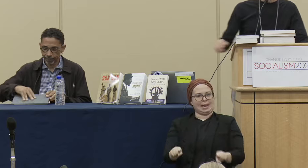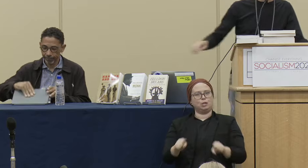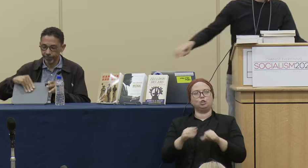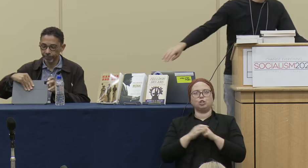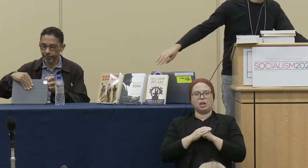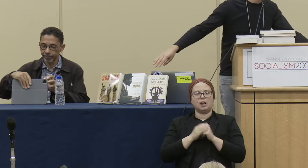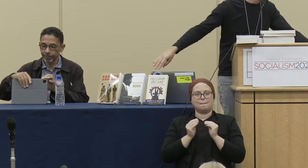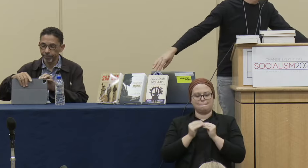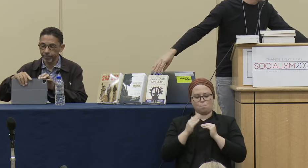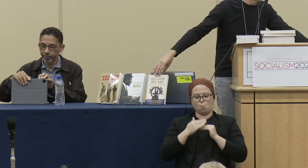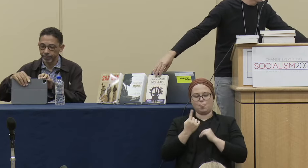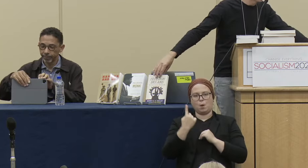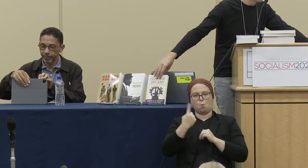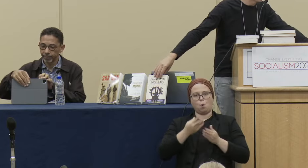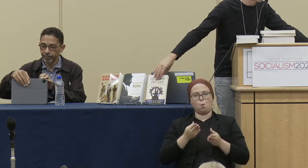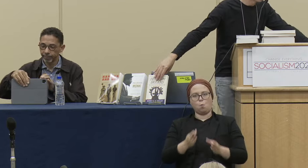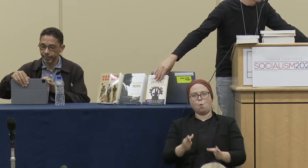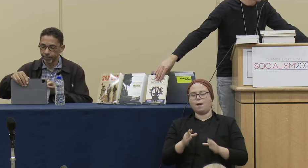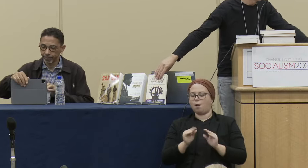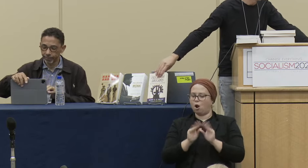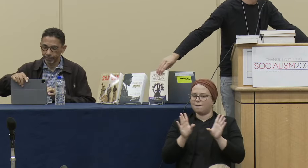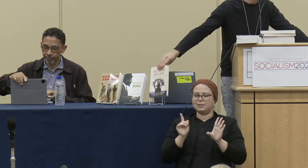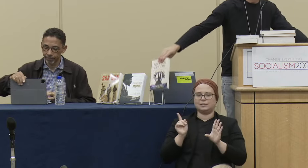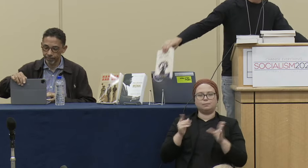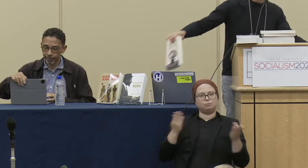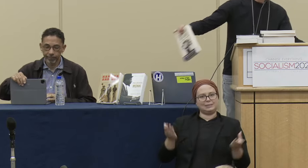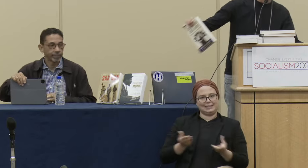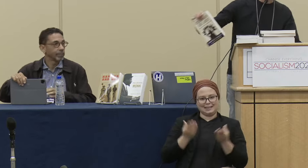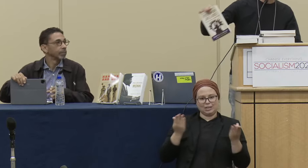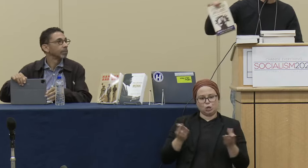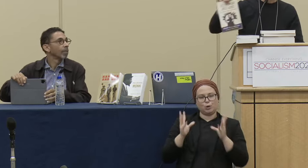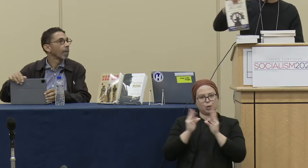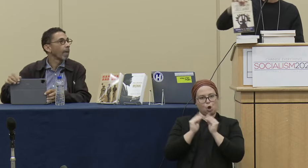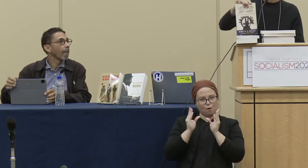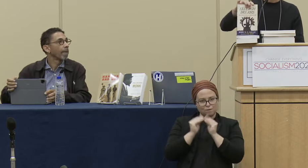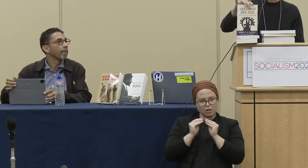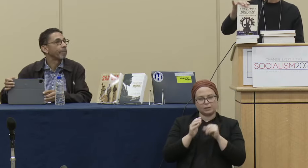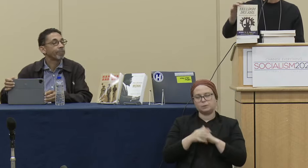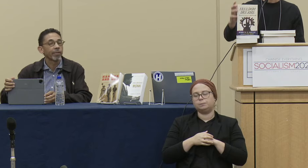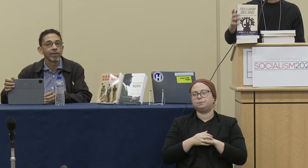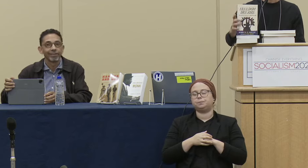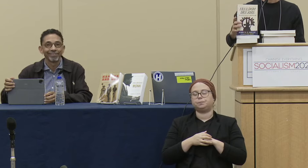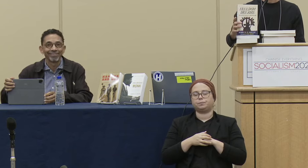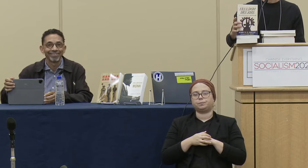And, really, tonight is a very special occasion, and in more ways than one. Obviously, just Robin being here at the